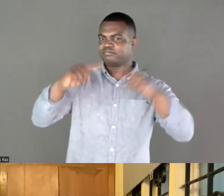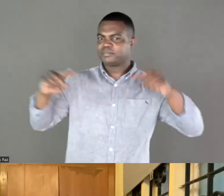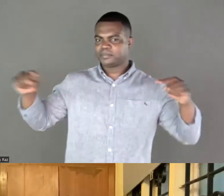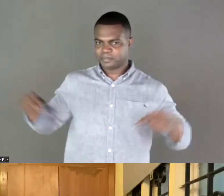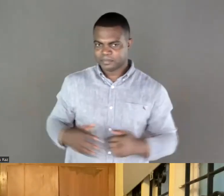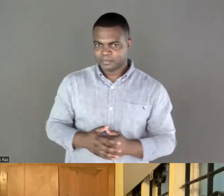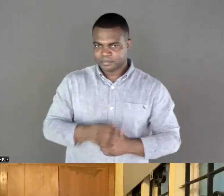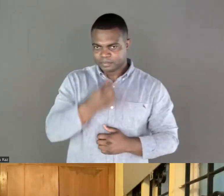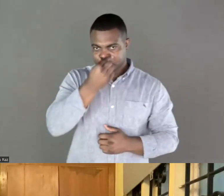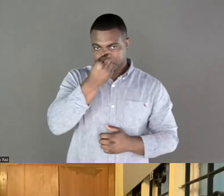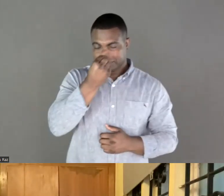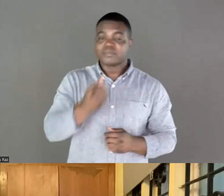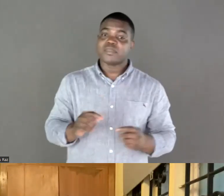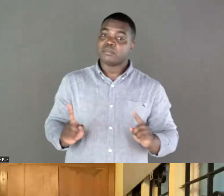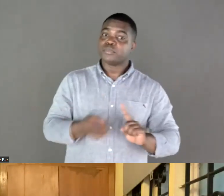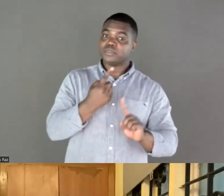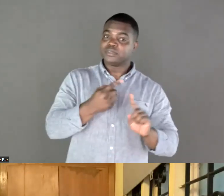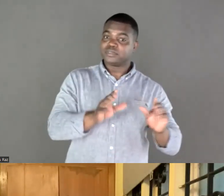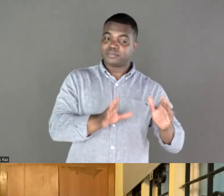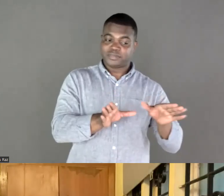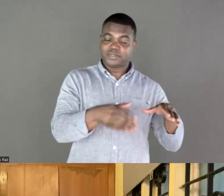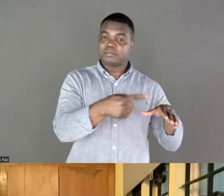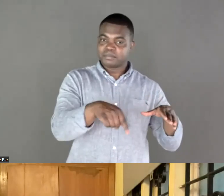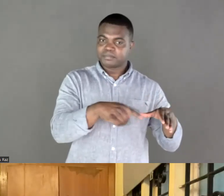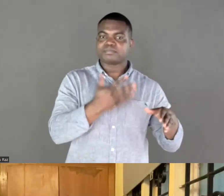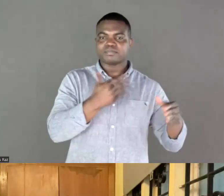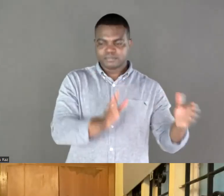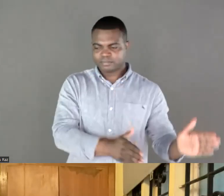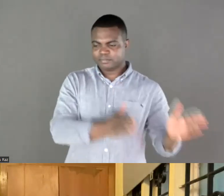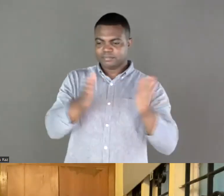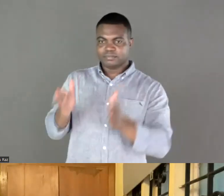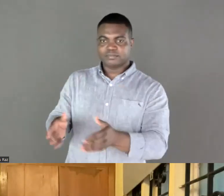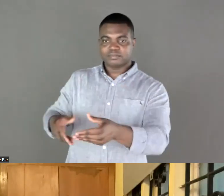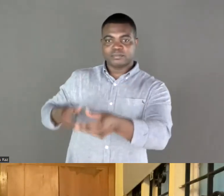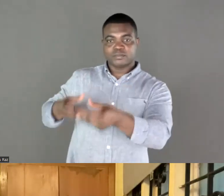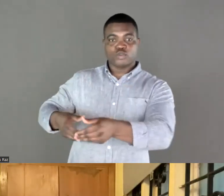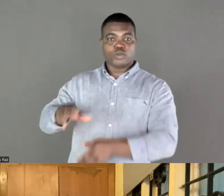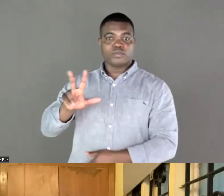or look for people who could work in synergy with OPDs at the country level, so that they